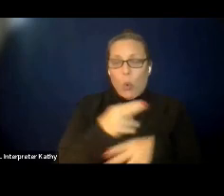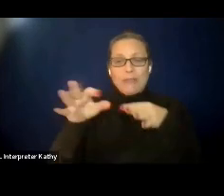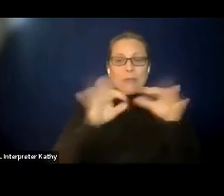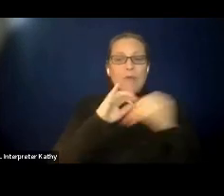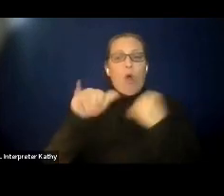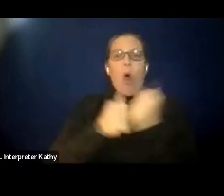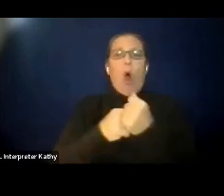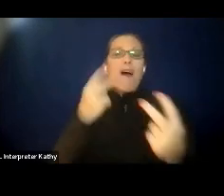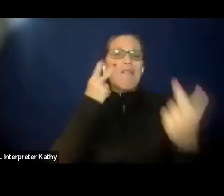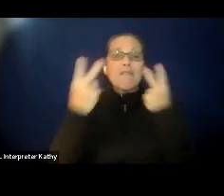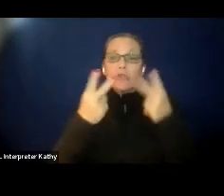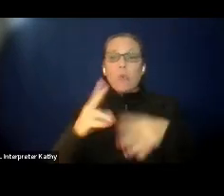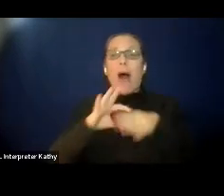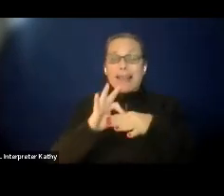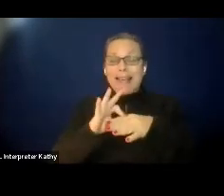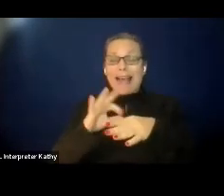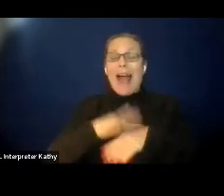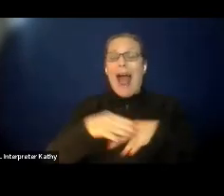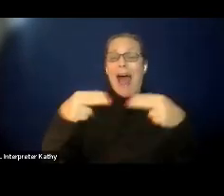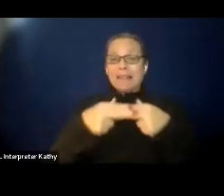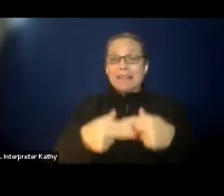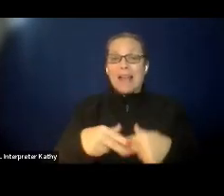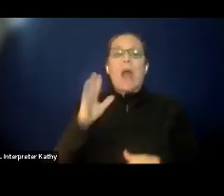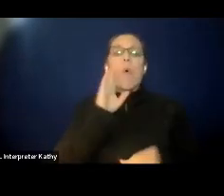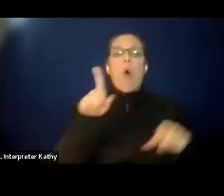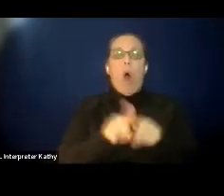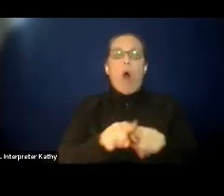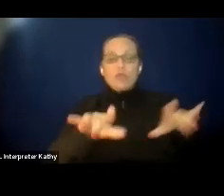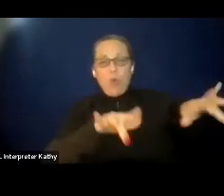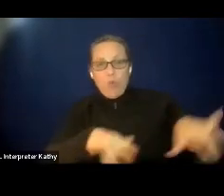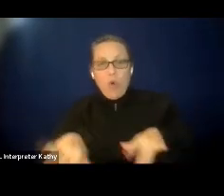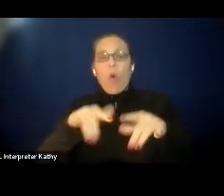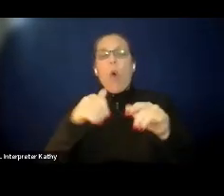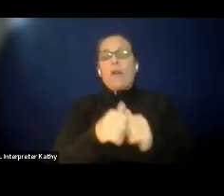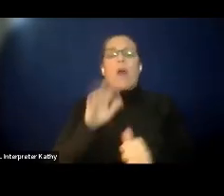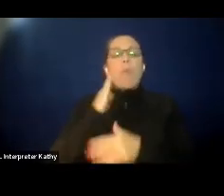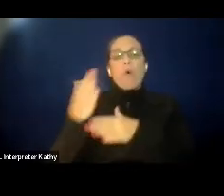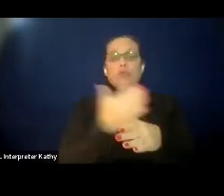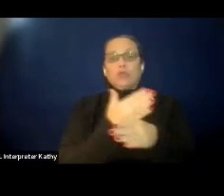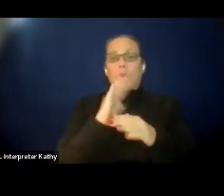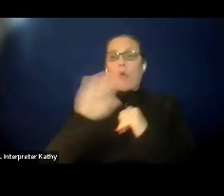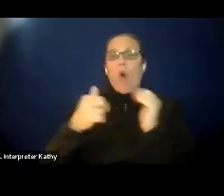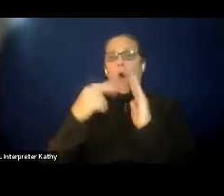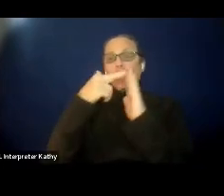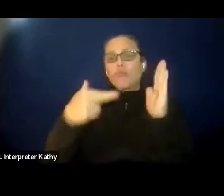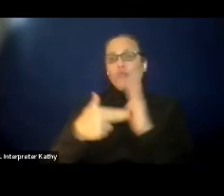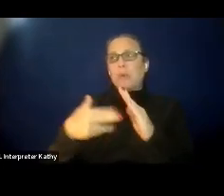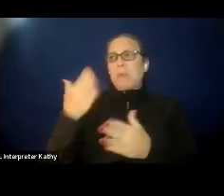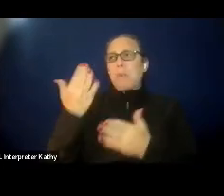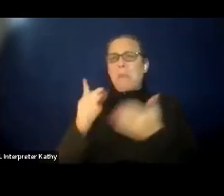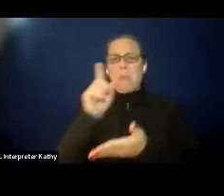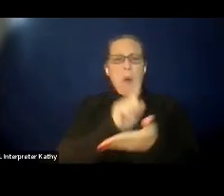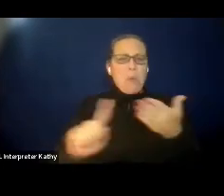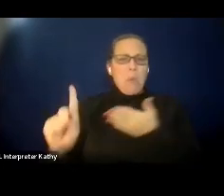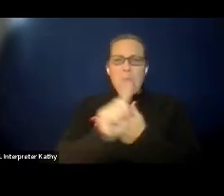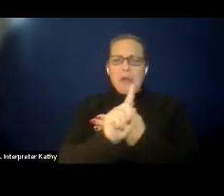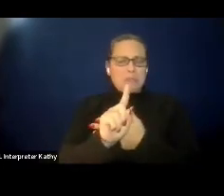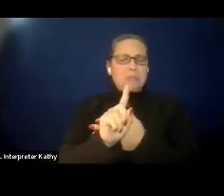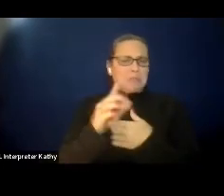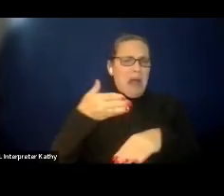yeah, let us know if there's any issues. And image descriptions will be used to describe visual content of slides. And